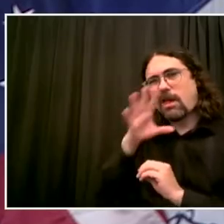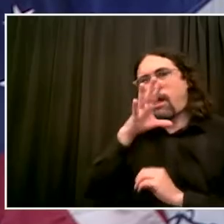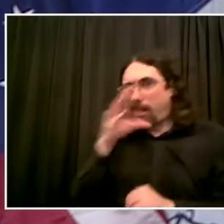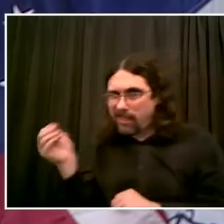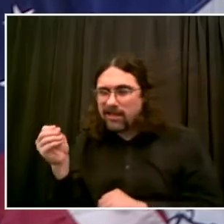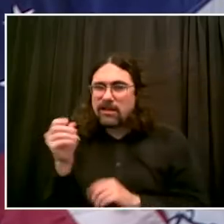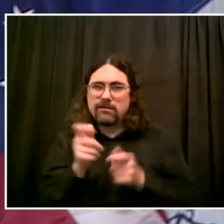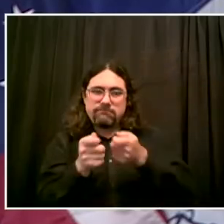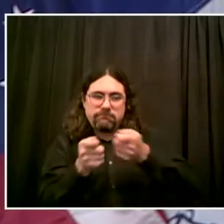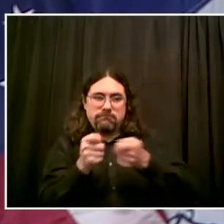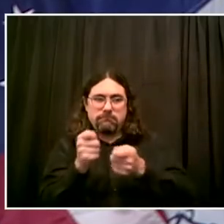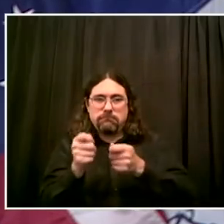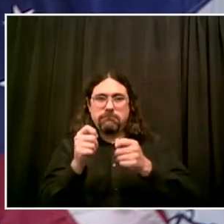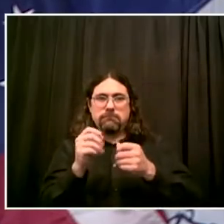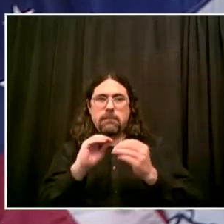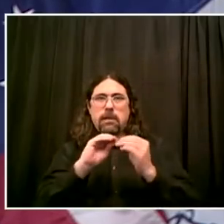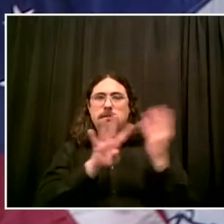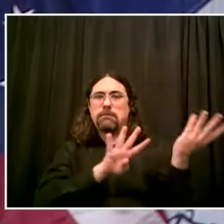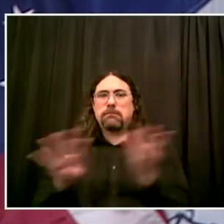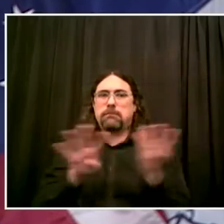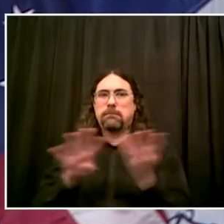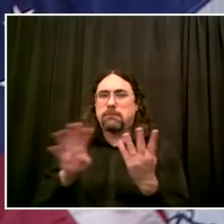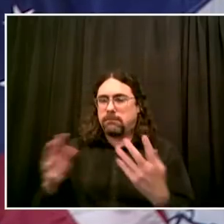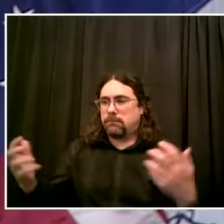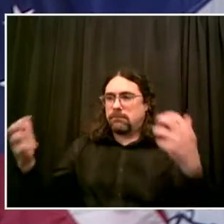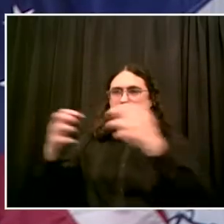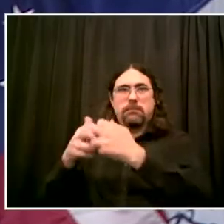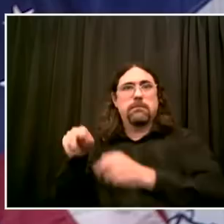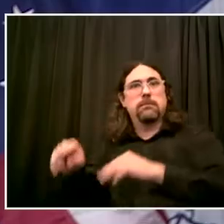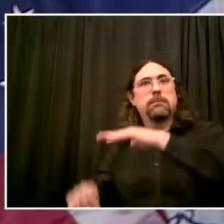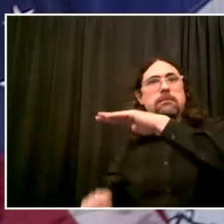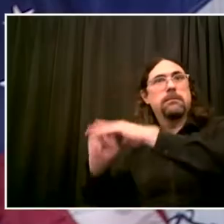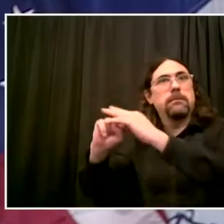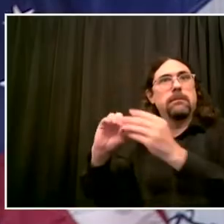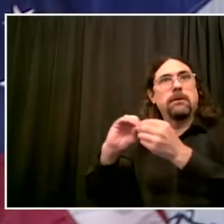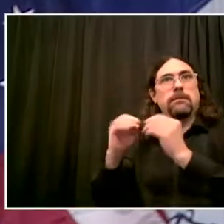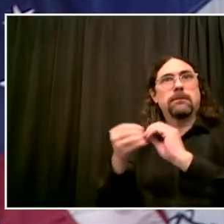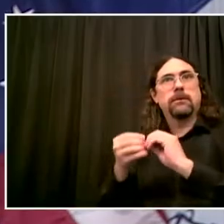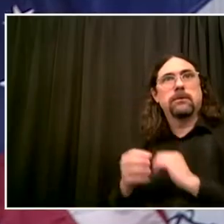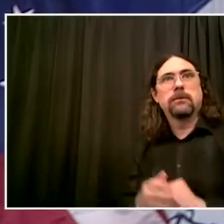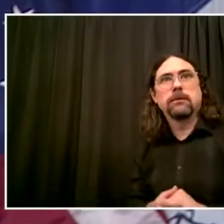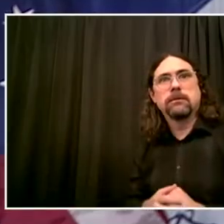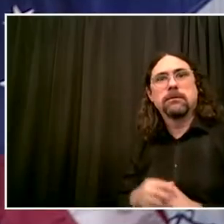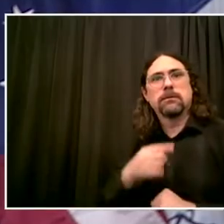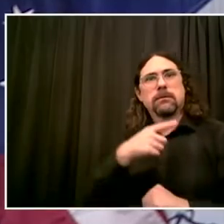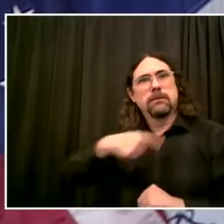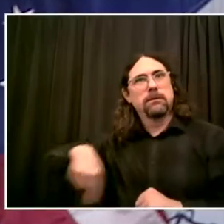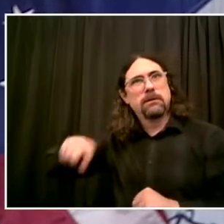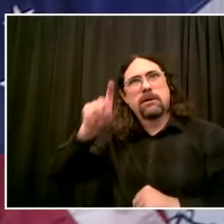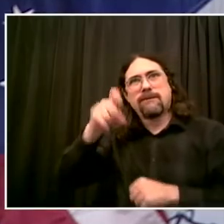AND MORESE RCVIE BEING AVAILABLE SO WHAT IS THAT NUMBER? HOWD O E WHPEL FACILITATE KEEPING IT TO THAT NUMBER IN ANY GIVEN SUBWAY CAR OR BUS AND WHAT WILL IT